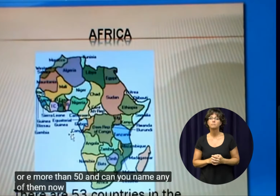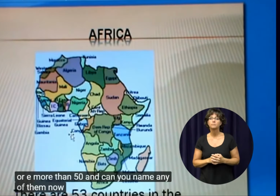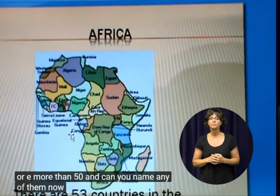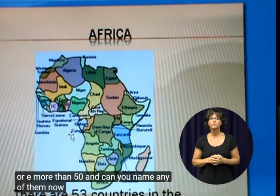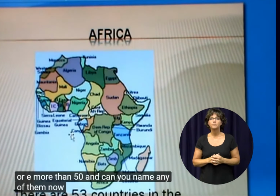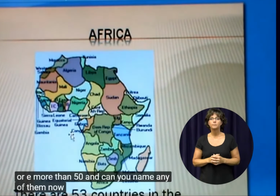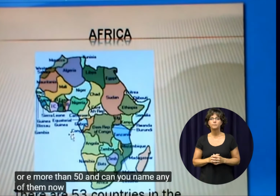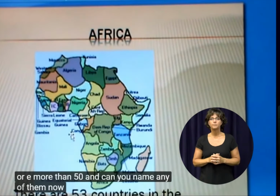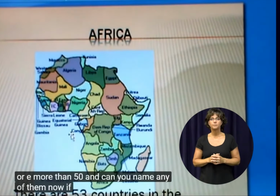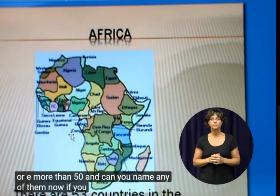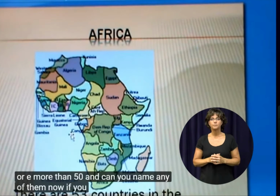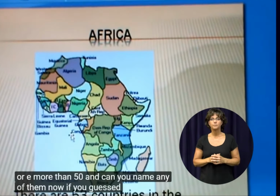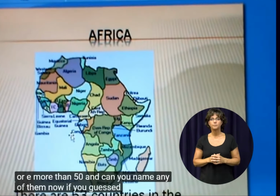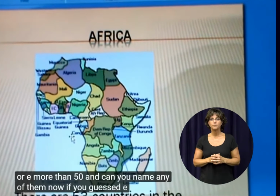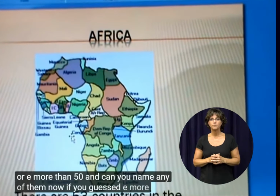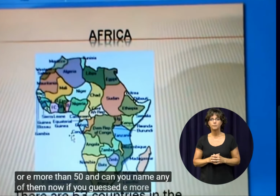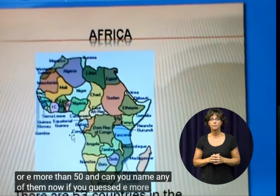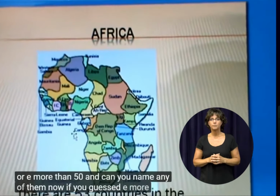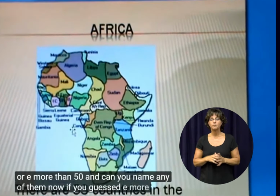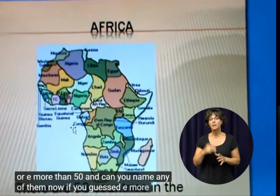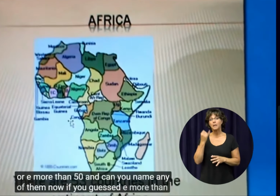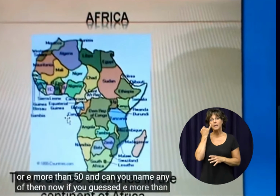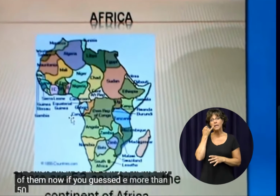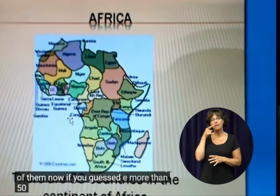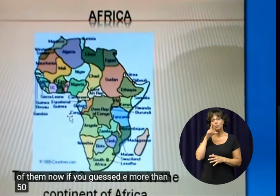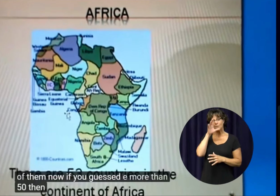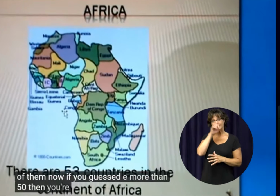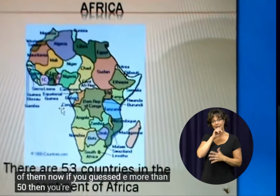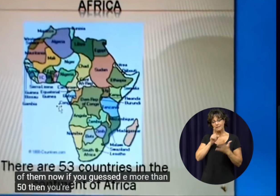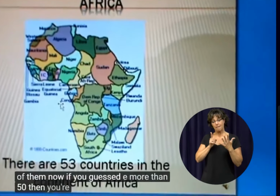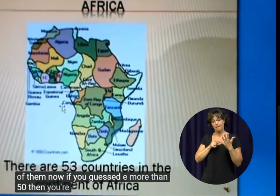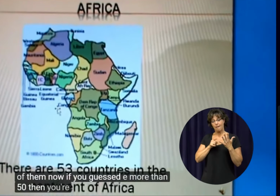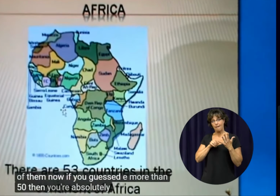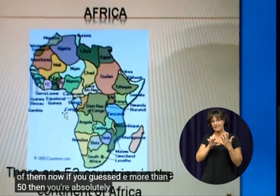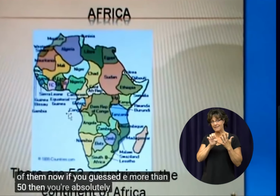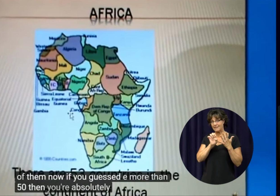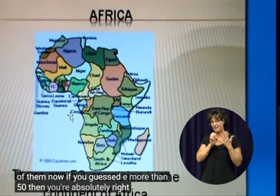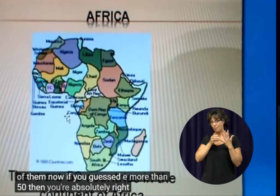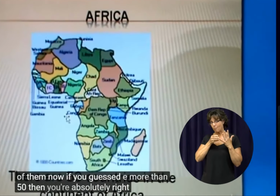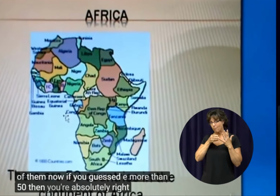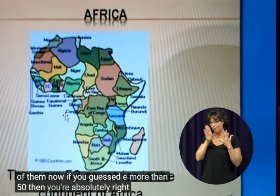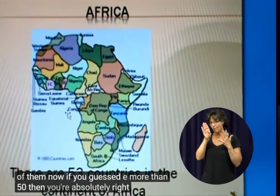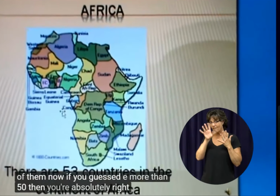Now if you guessed E. More than 50, then you're absolutely right.